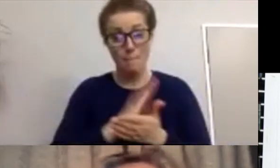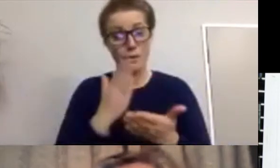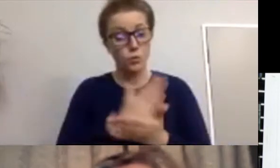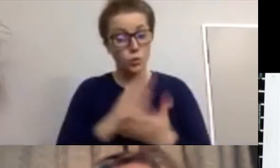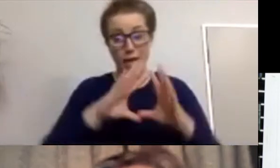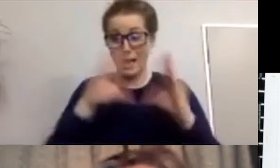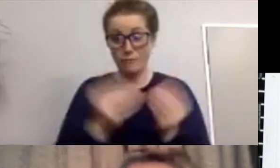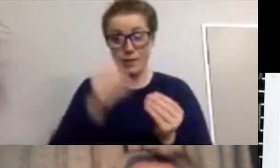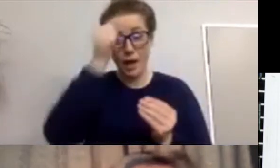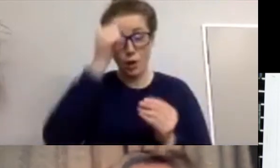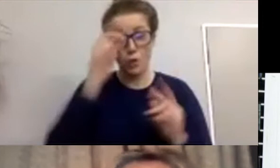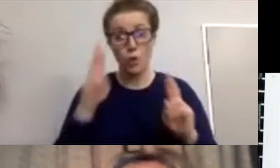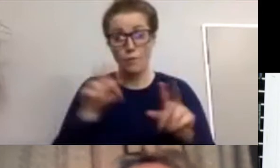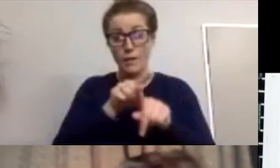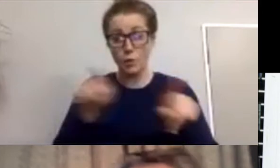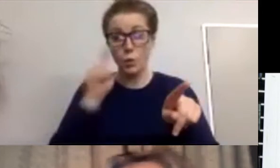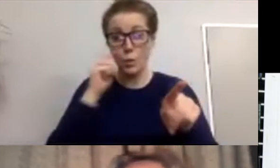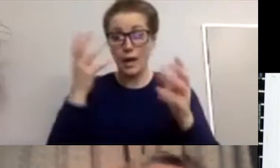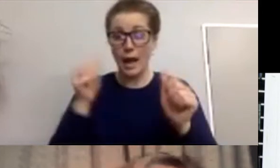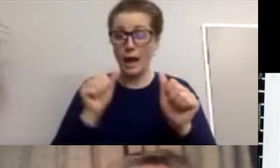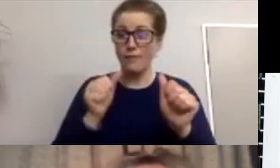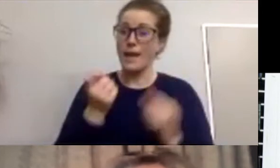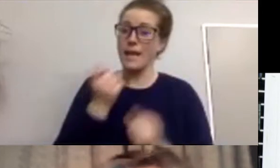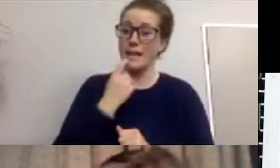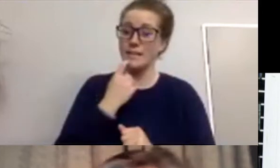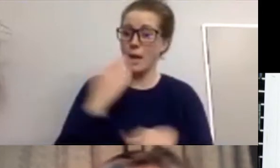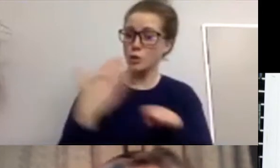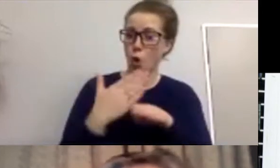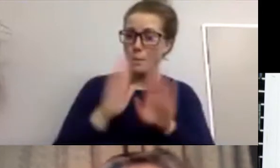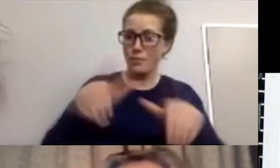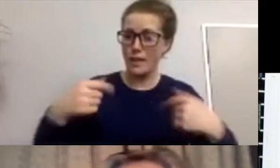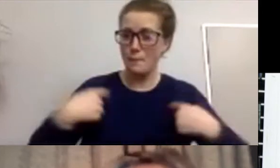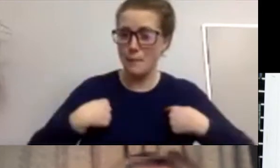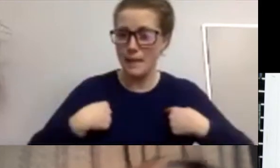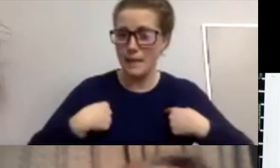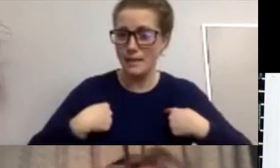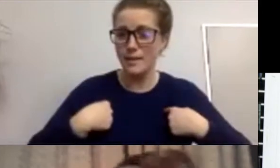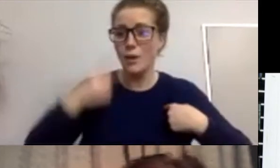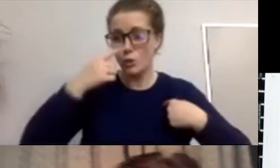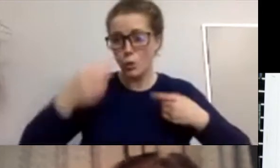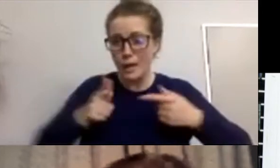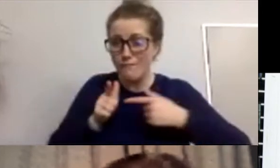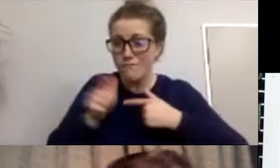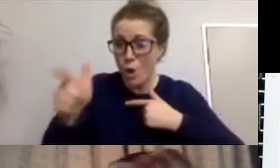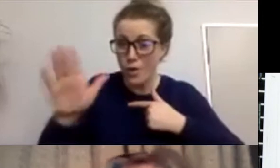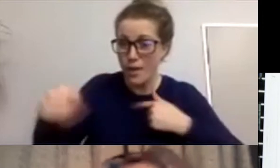so that hopefully you'll have a easier ride than I had and you can go further than I've been so far.